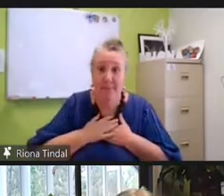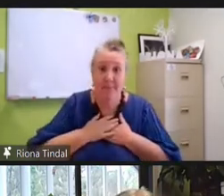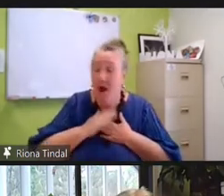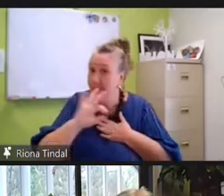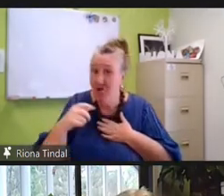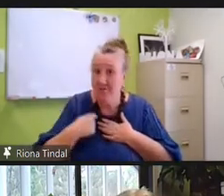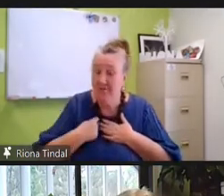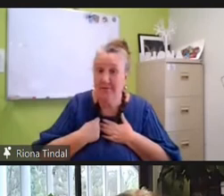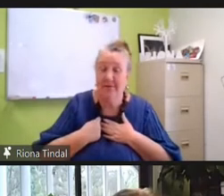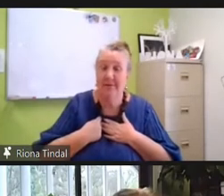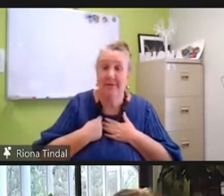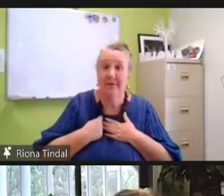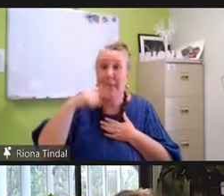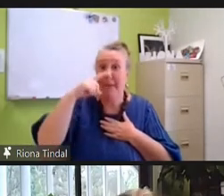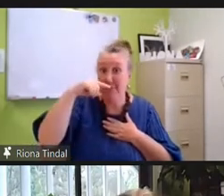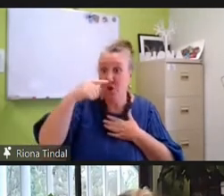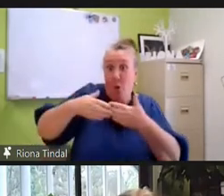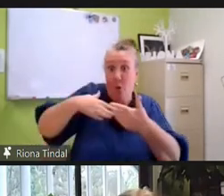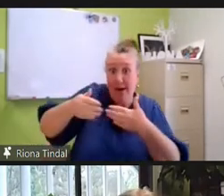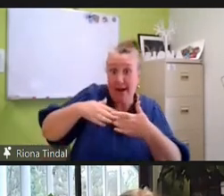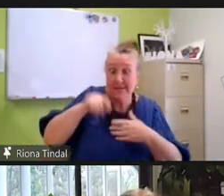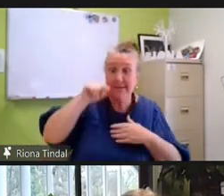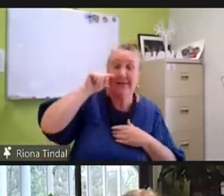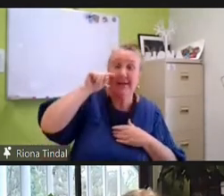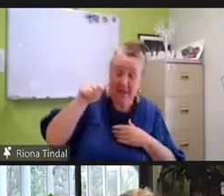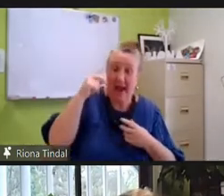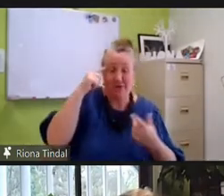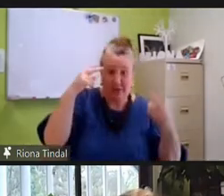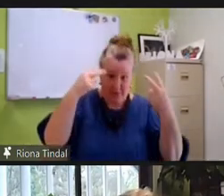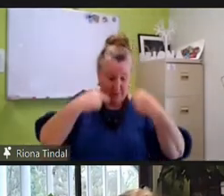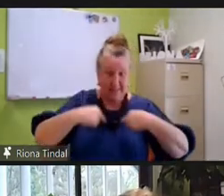problem. I'm not the problem in these scenarios. I never am. It's the people who are organising